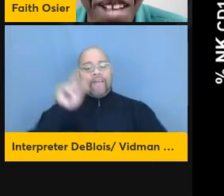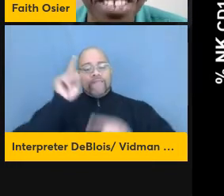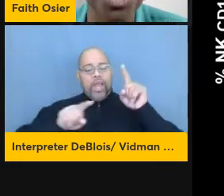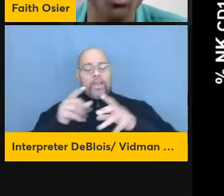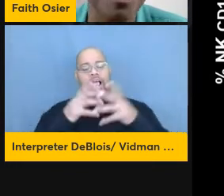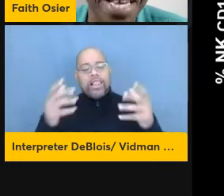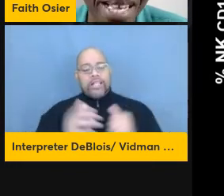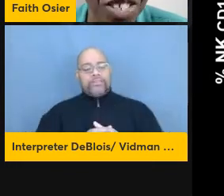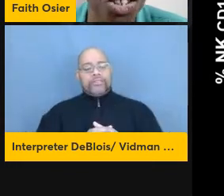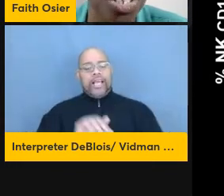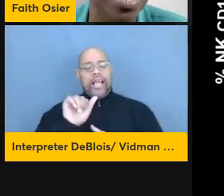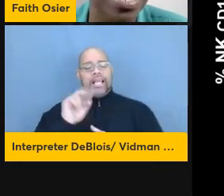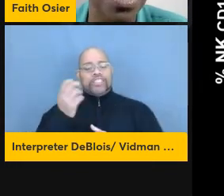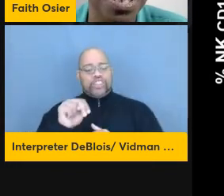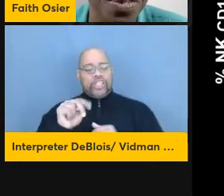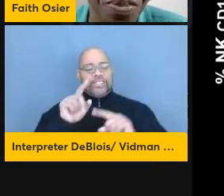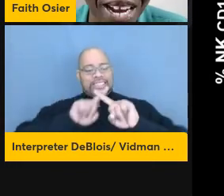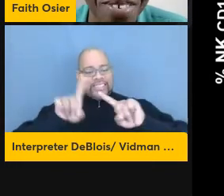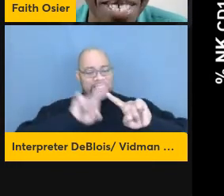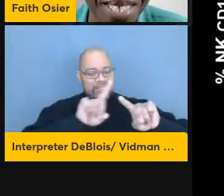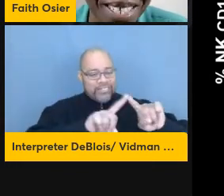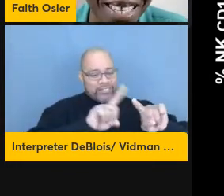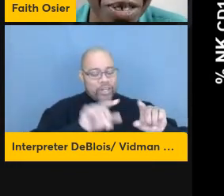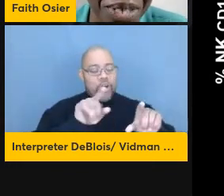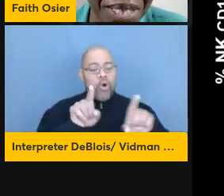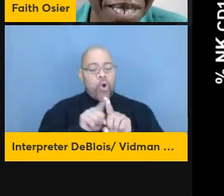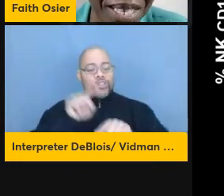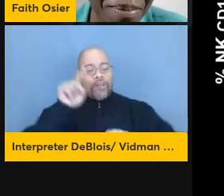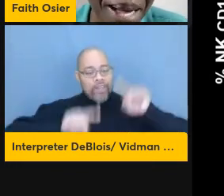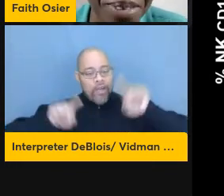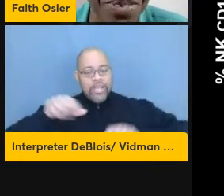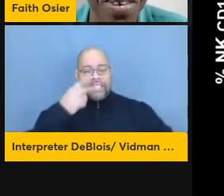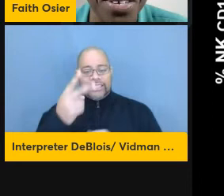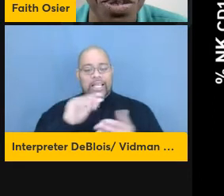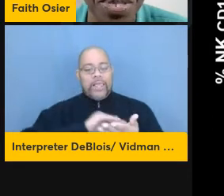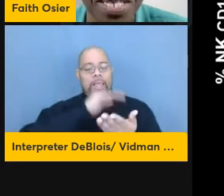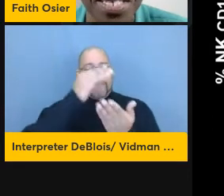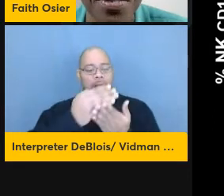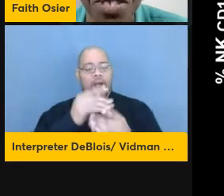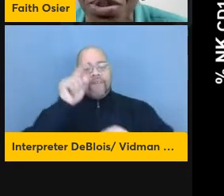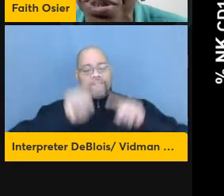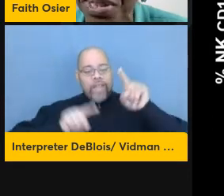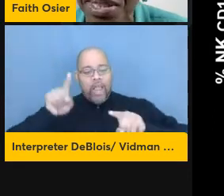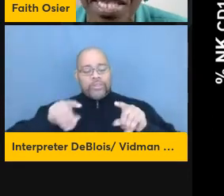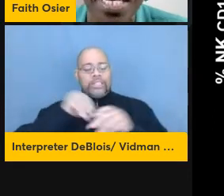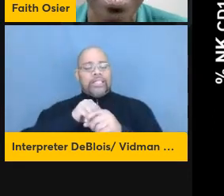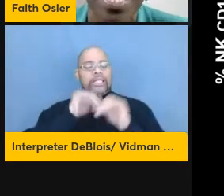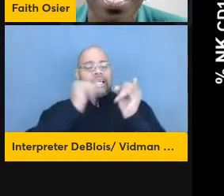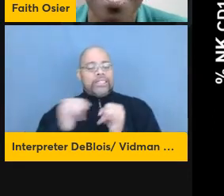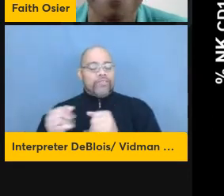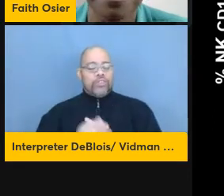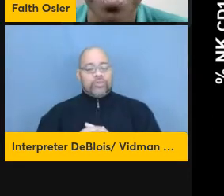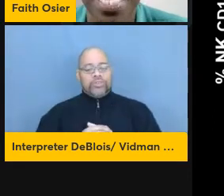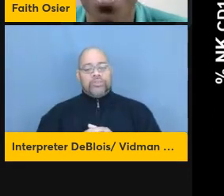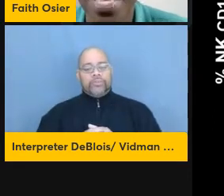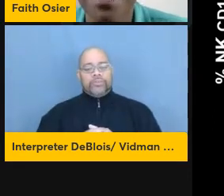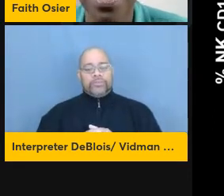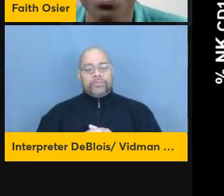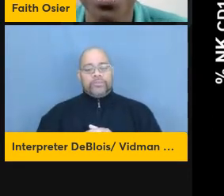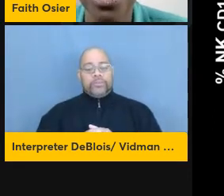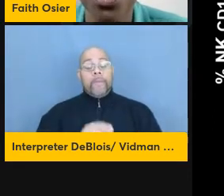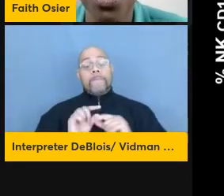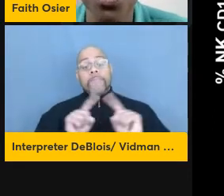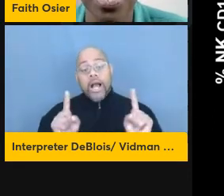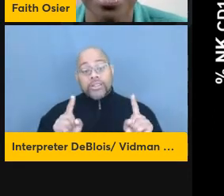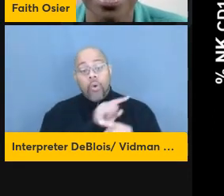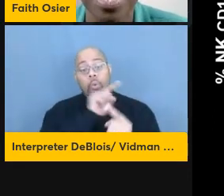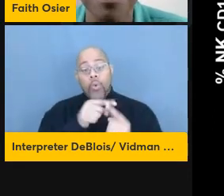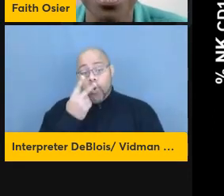antigen by antigen, it also varies, you can see the amount varies within individuals. However, when you look at the number